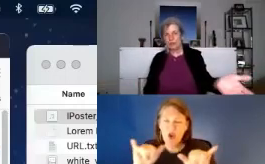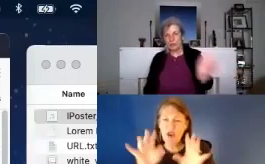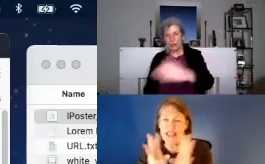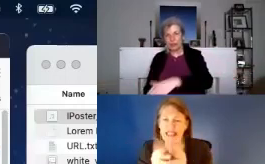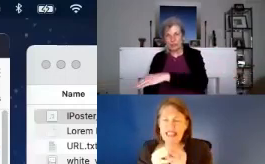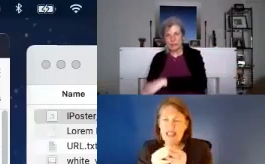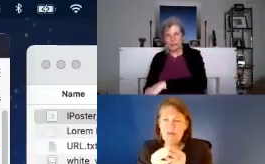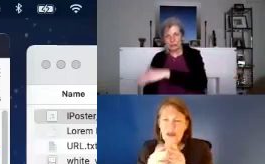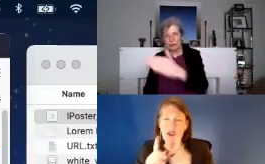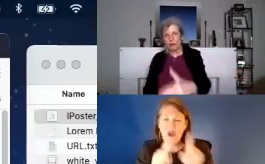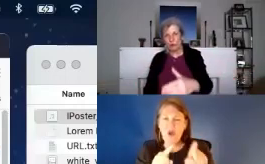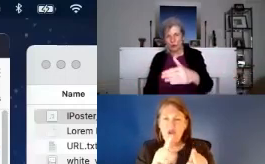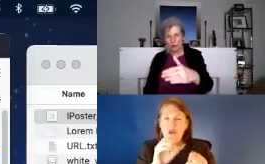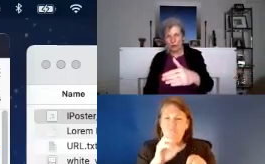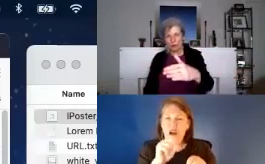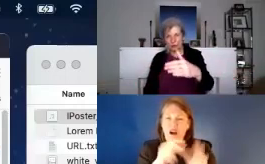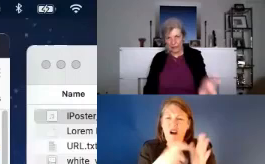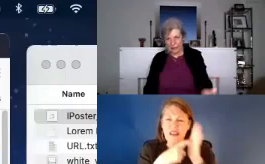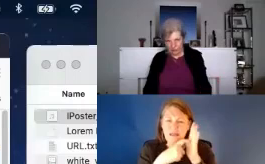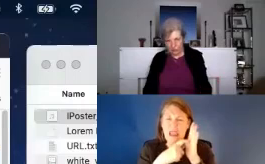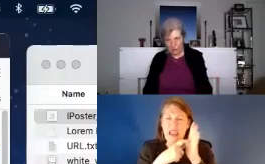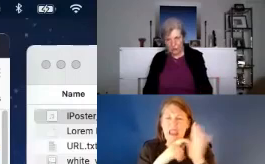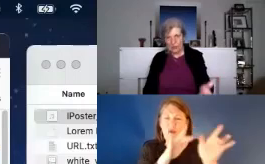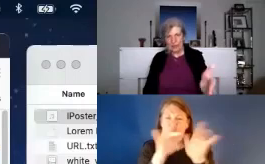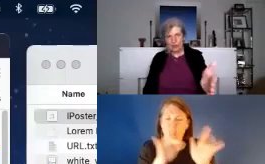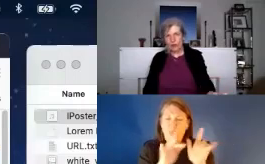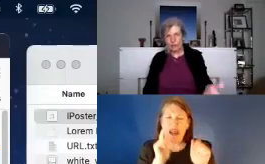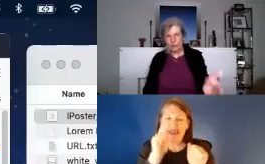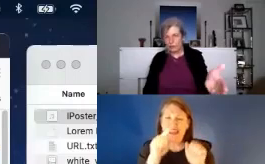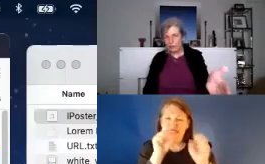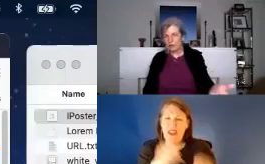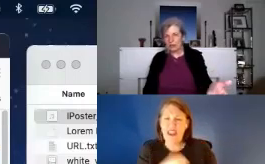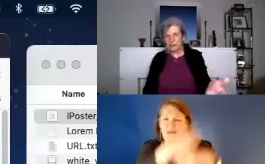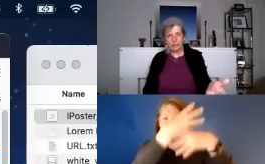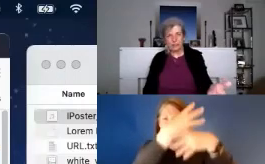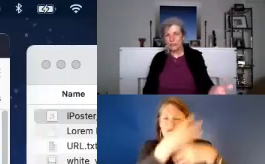the on-demand recording later. 07:38:57 And also, we realize that this is